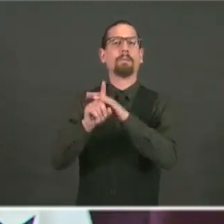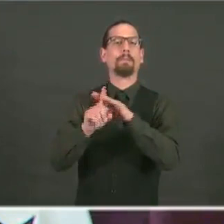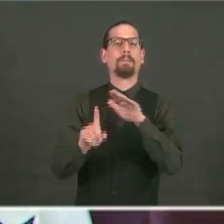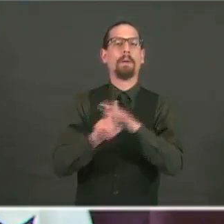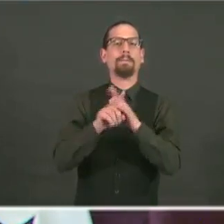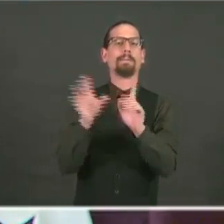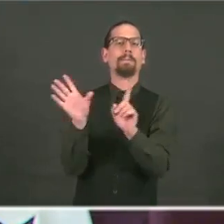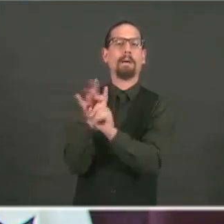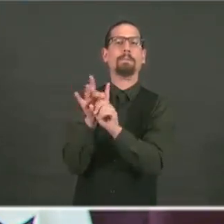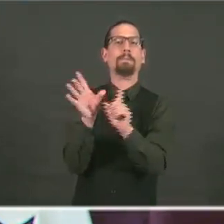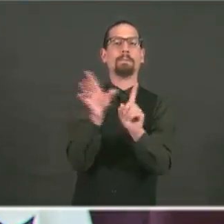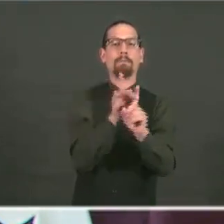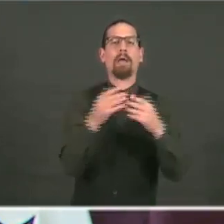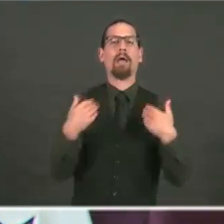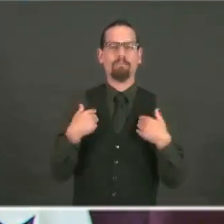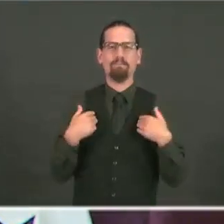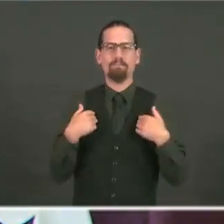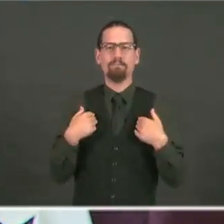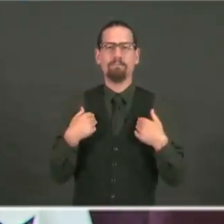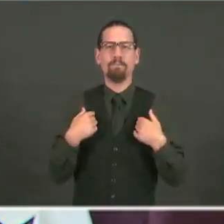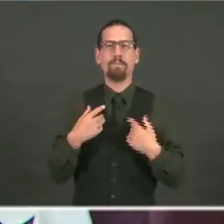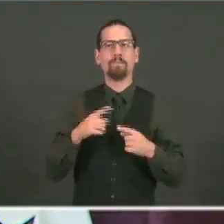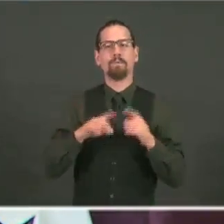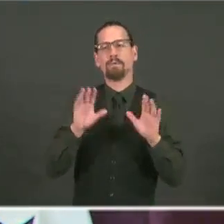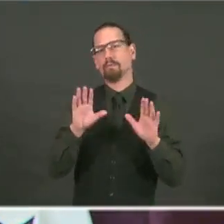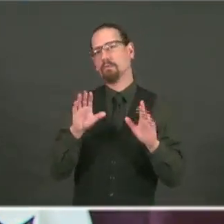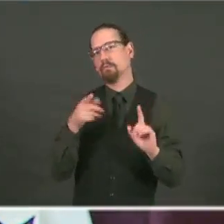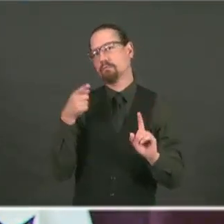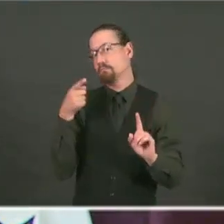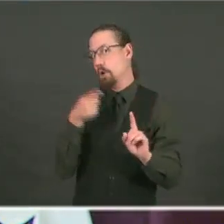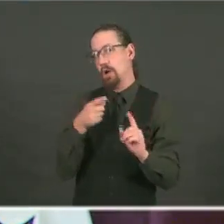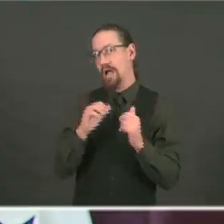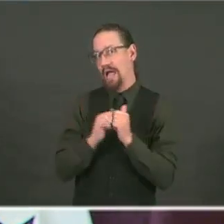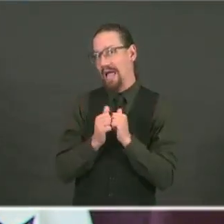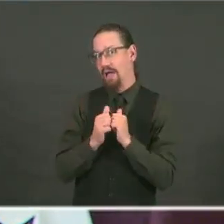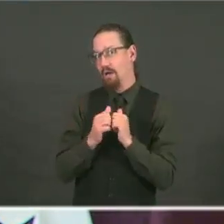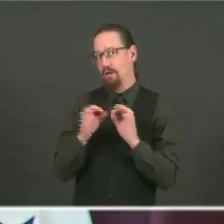AND VIRTUALLY. THE KEY IS THAT WE CONTAIN THE